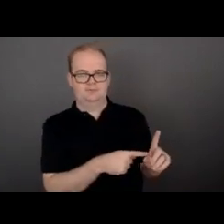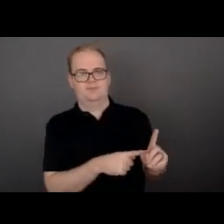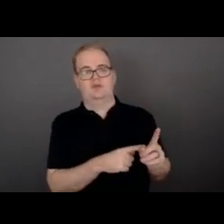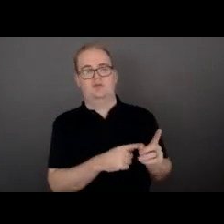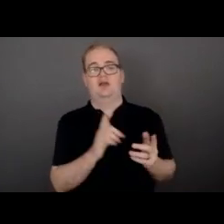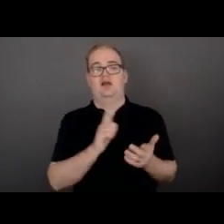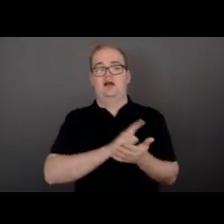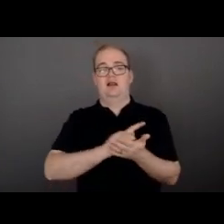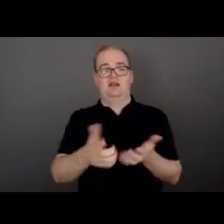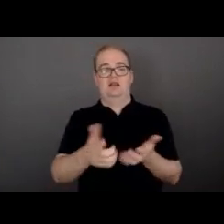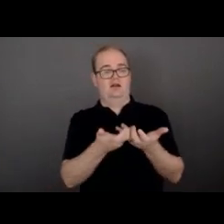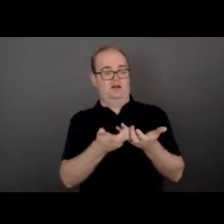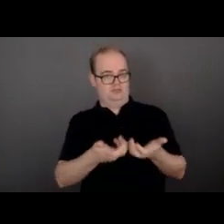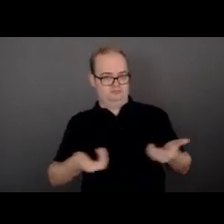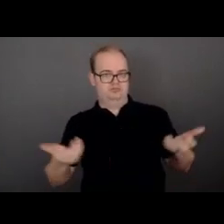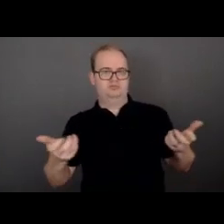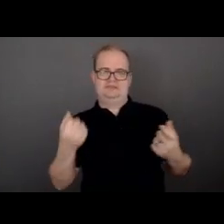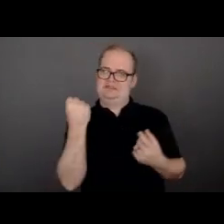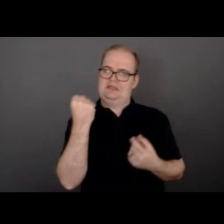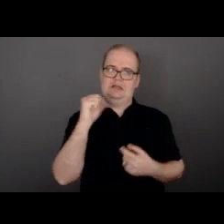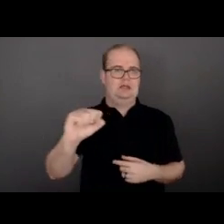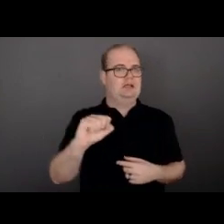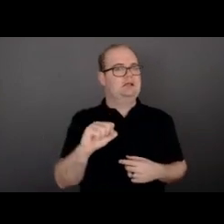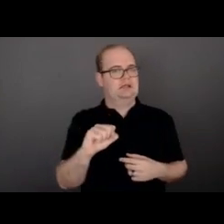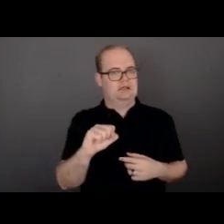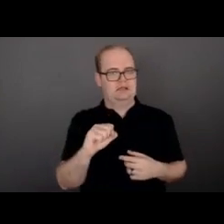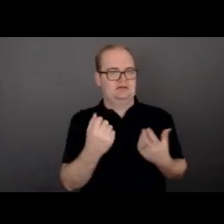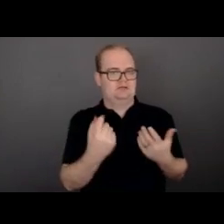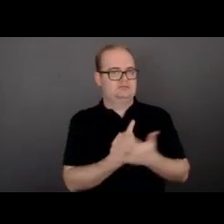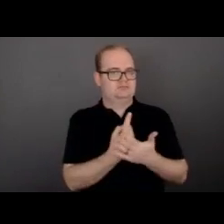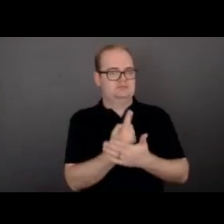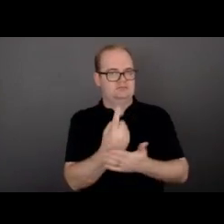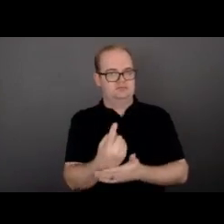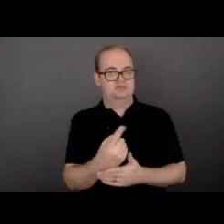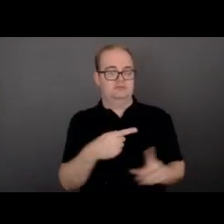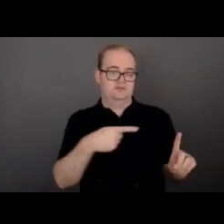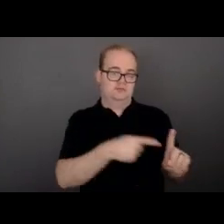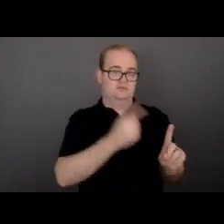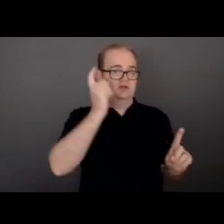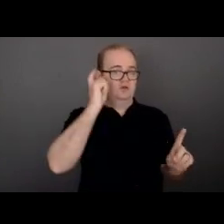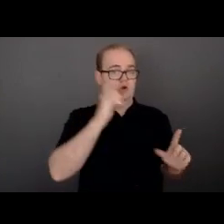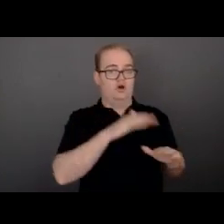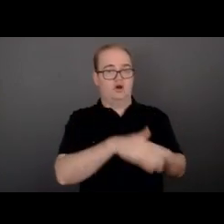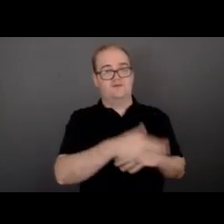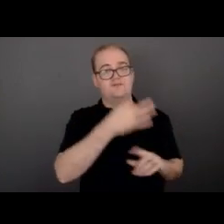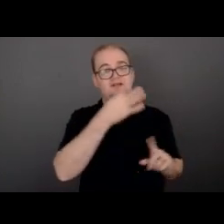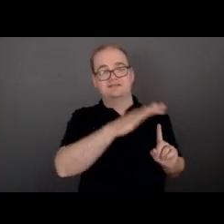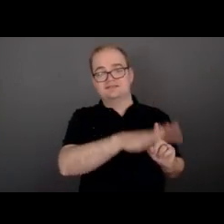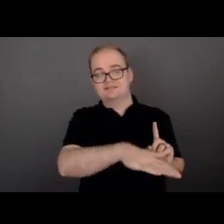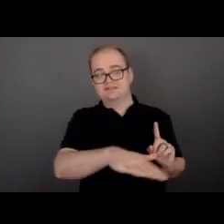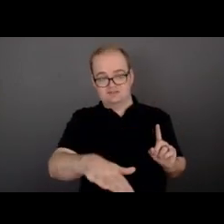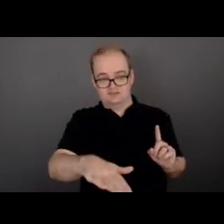Alex is worried about the children being exposed to the violence, so what are Alex's options.